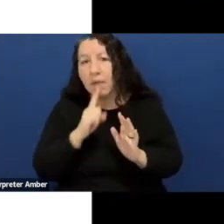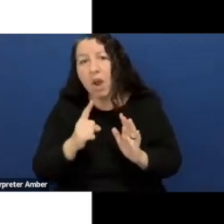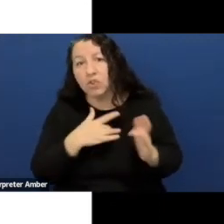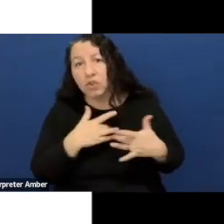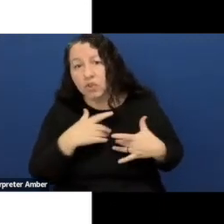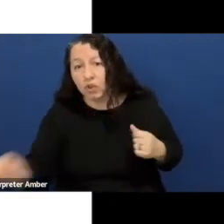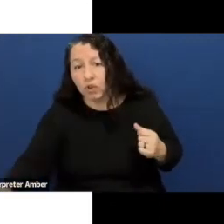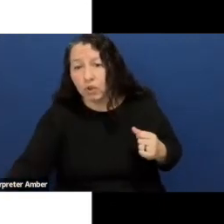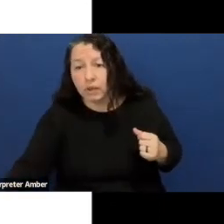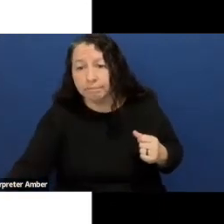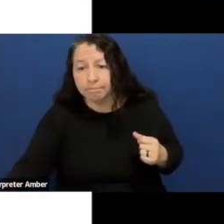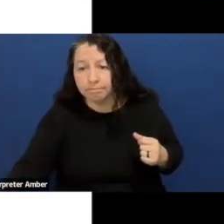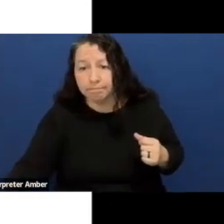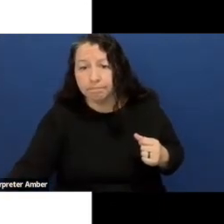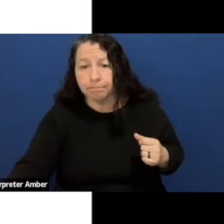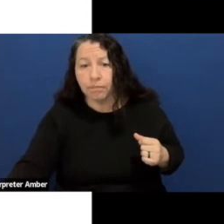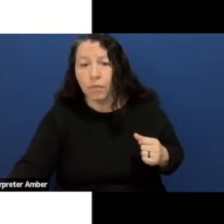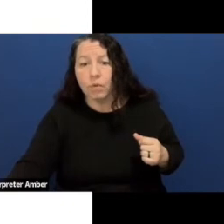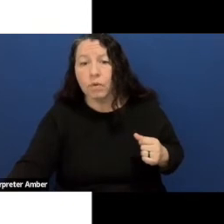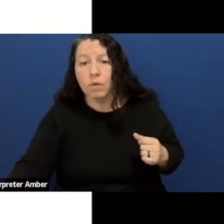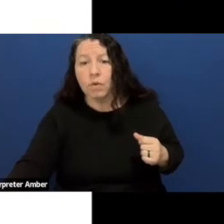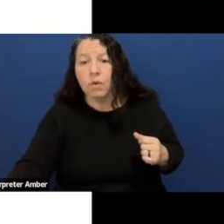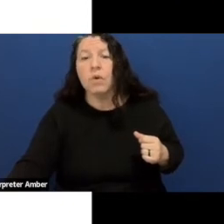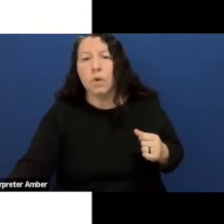Well, there's pretty limited information. But there are some concerning trends. And